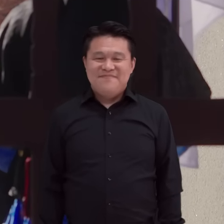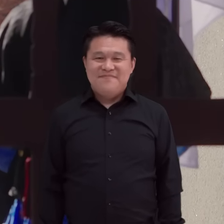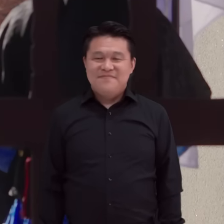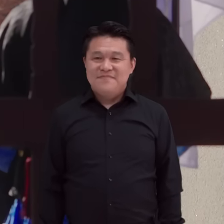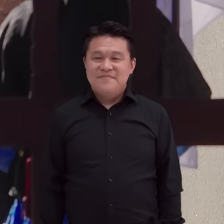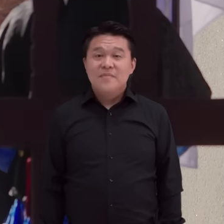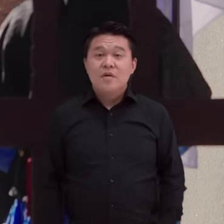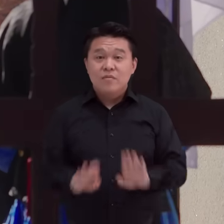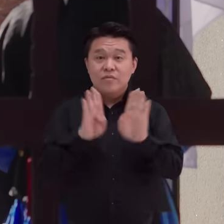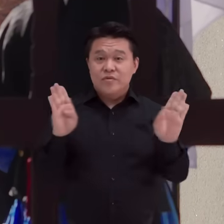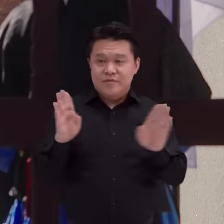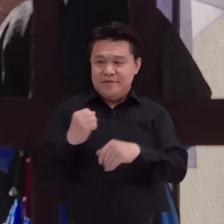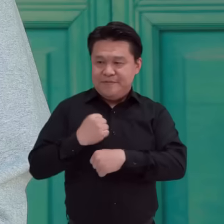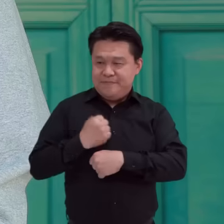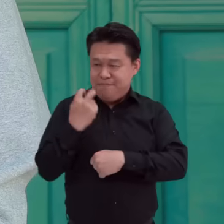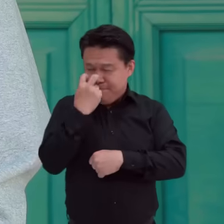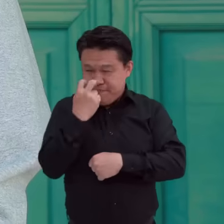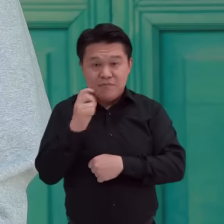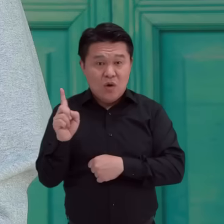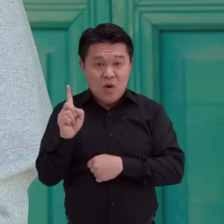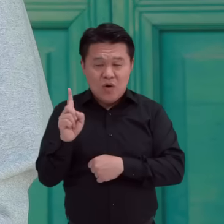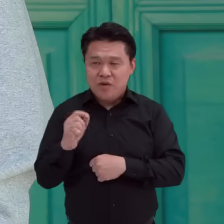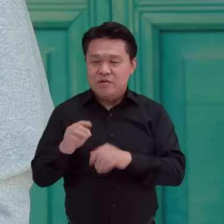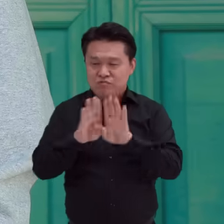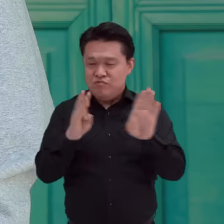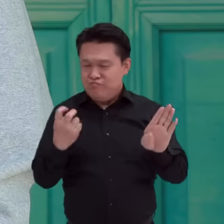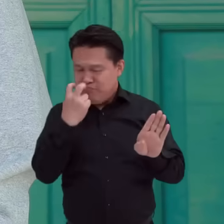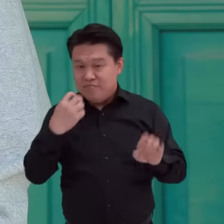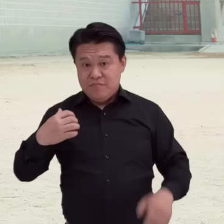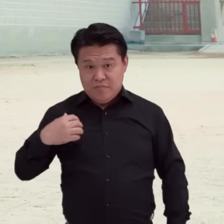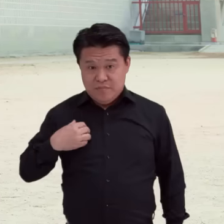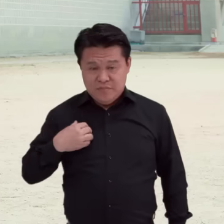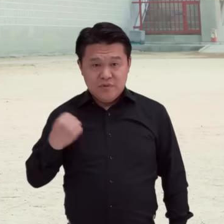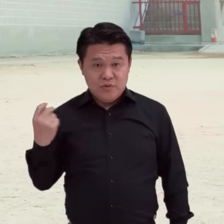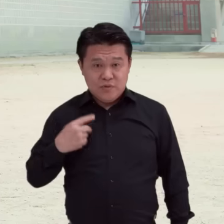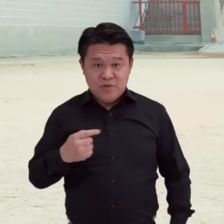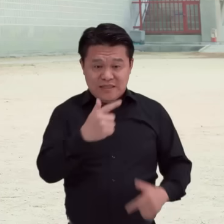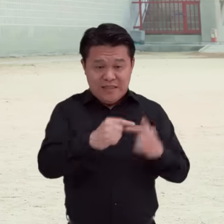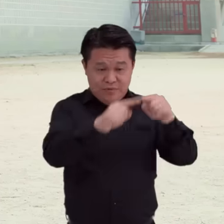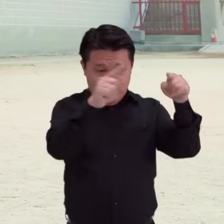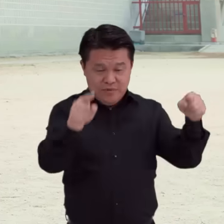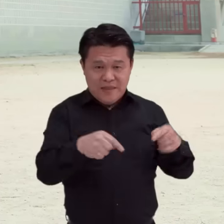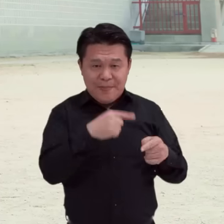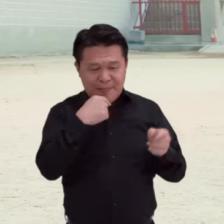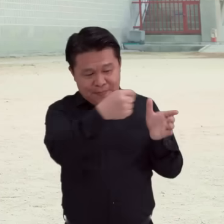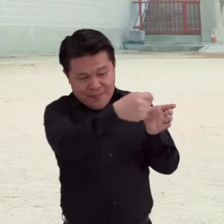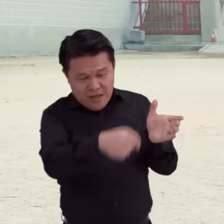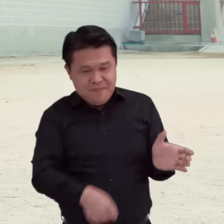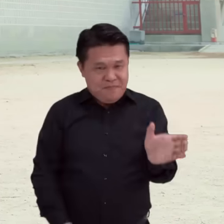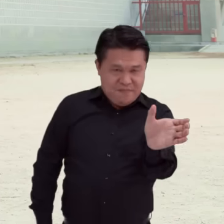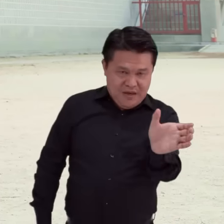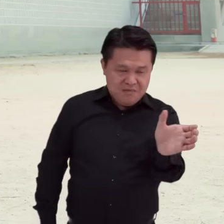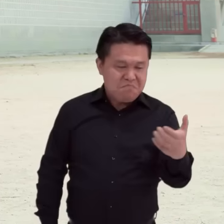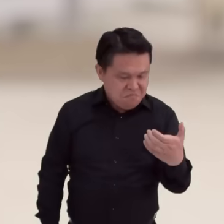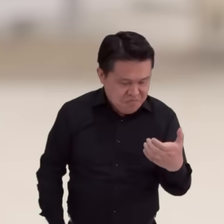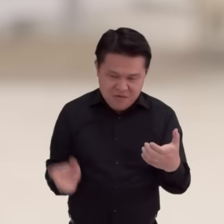The royal guards were basically gatekeepers. They controlled passers-by based on a gate pass.